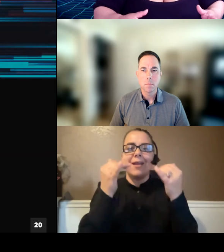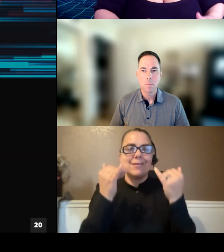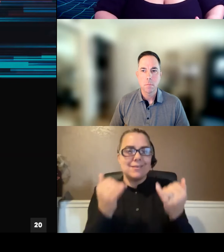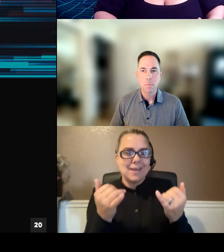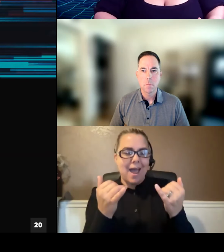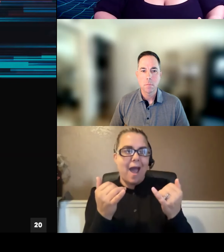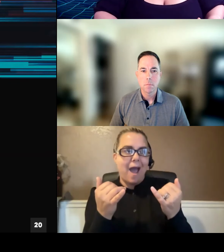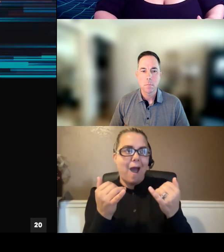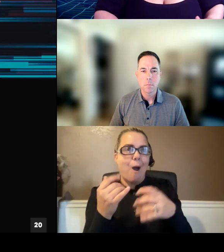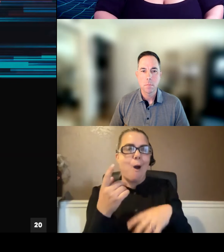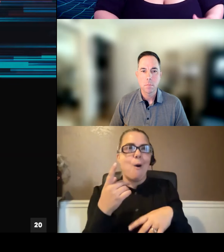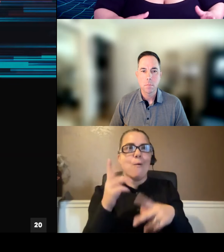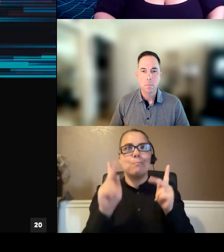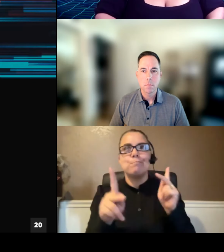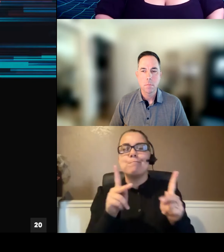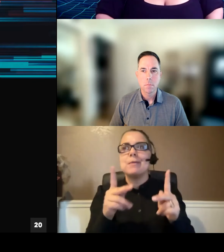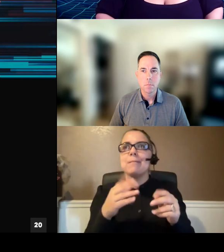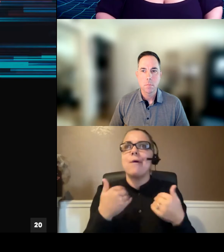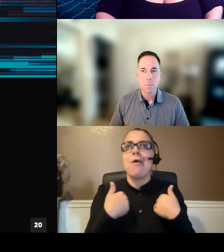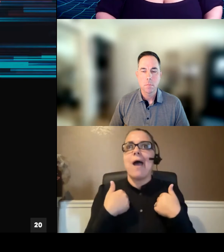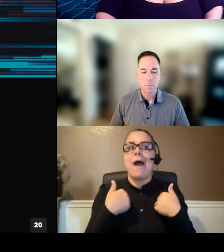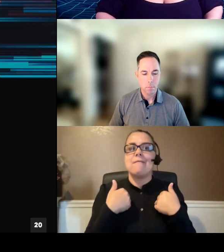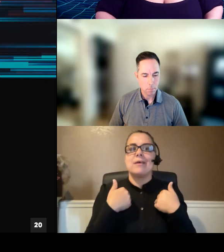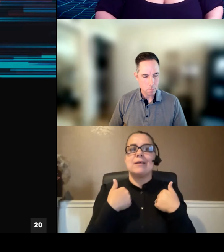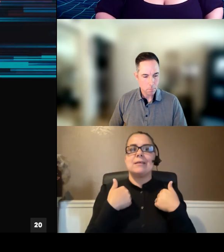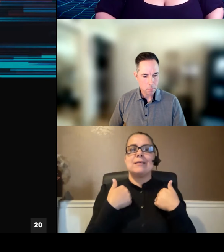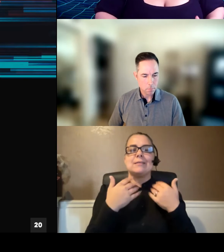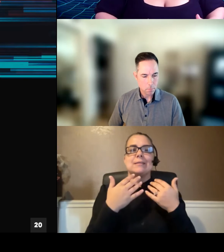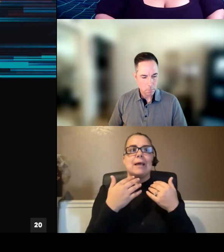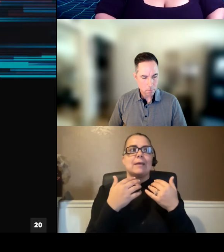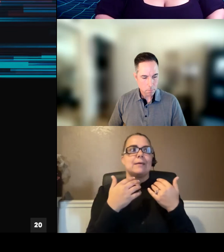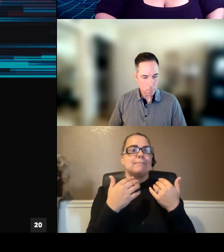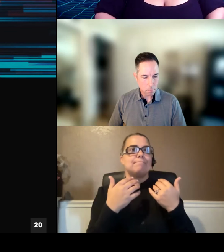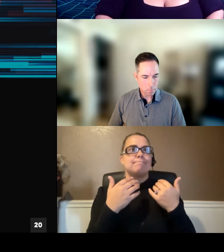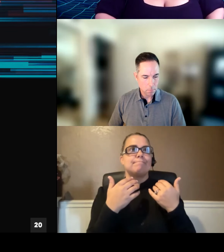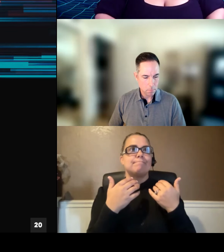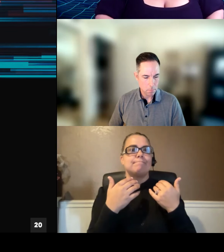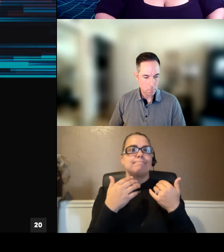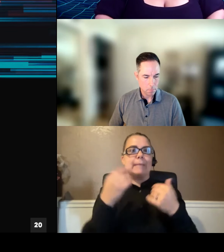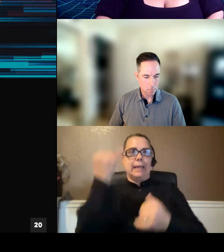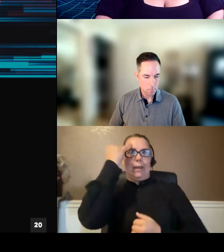same sort of this is your experience and you can do very, very limited sort of things to it.